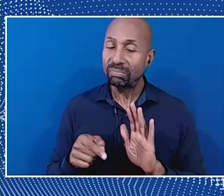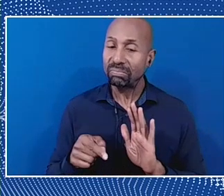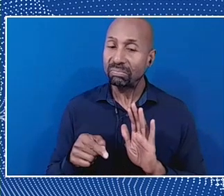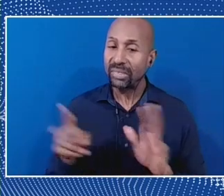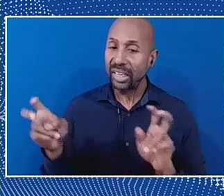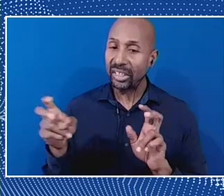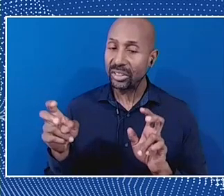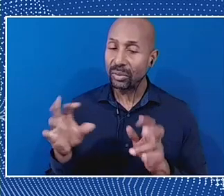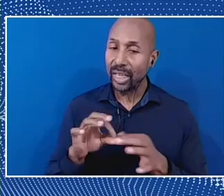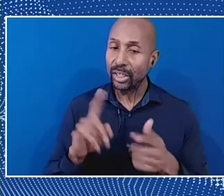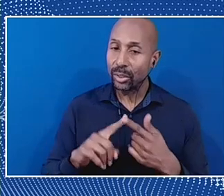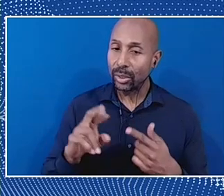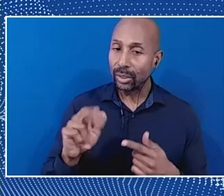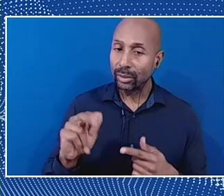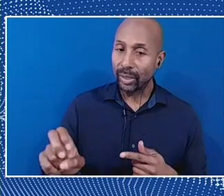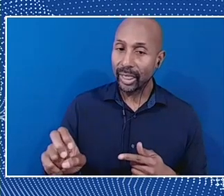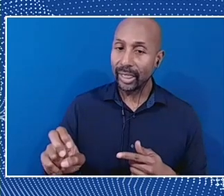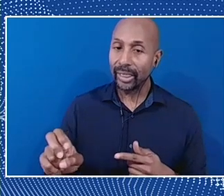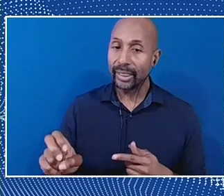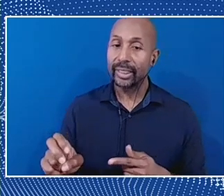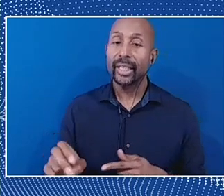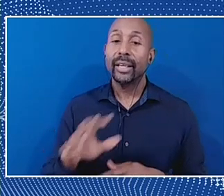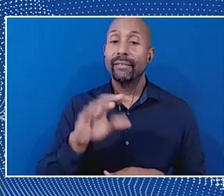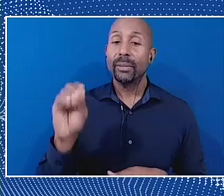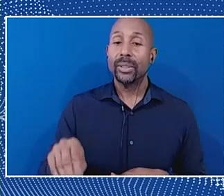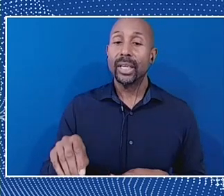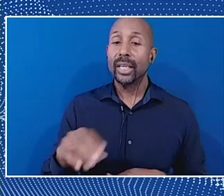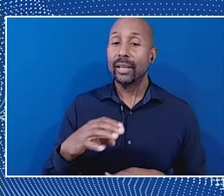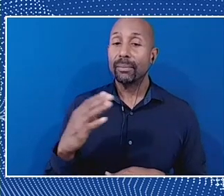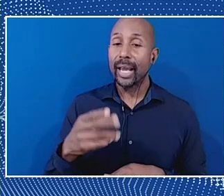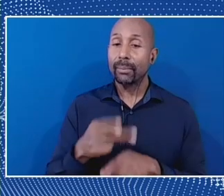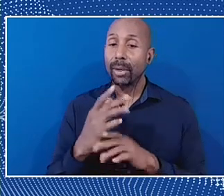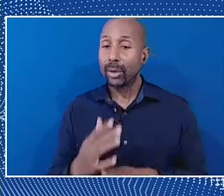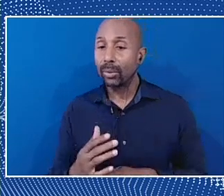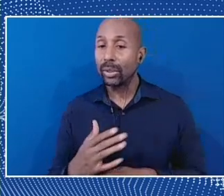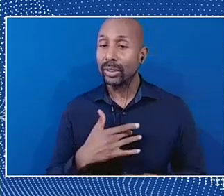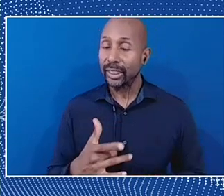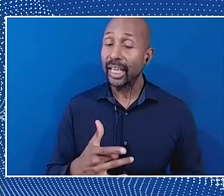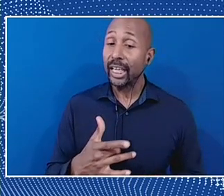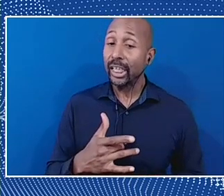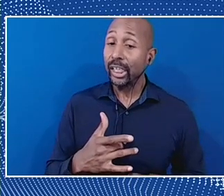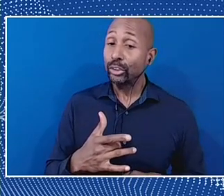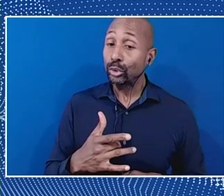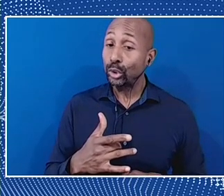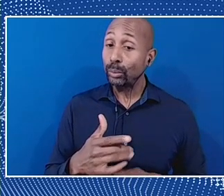heavily on Black women, who are one of the most educated and debt-burdened groups in